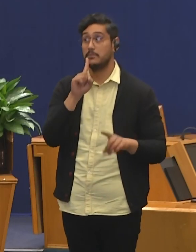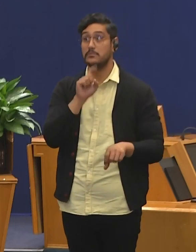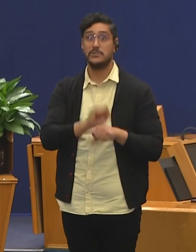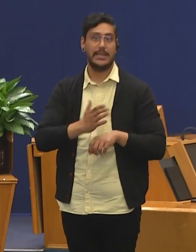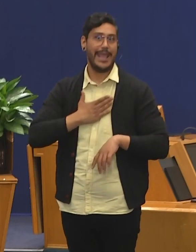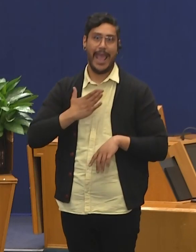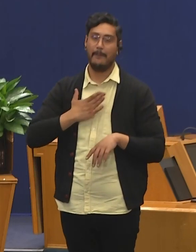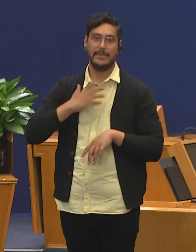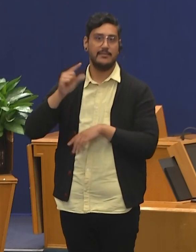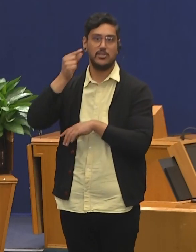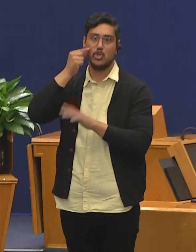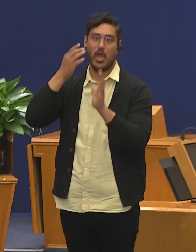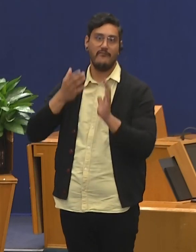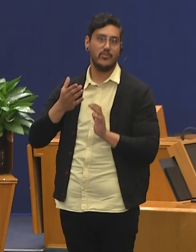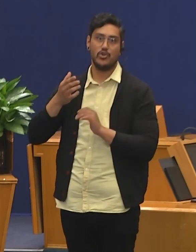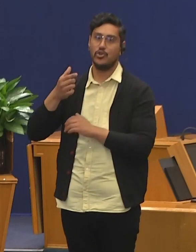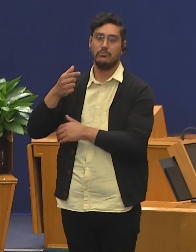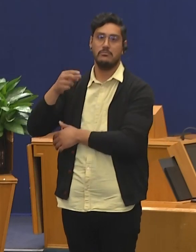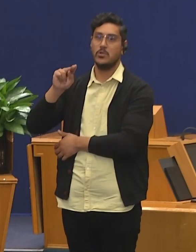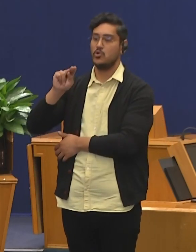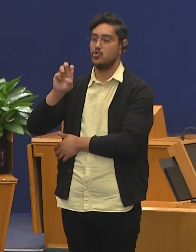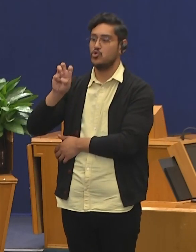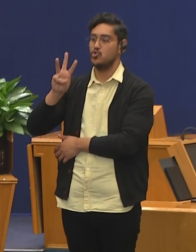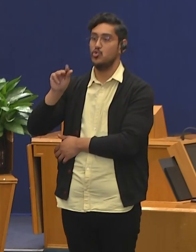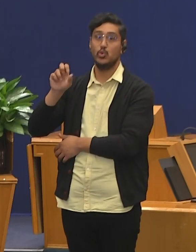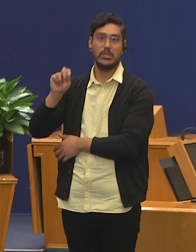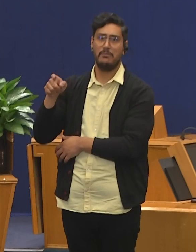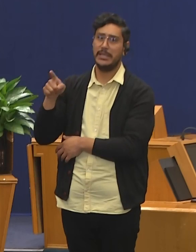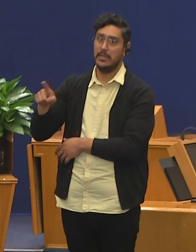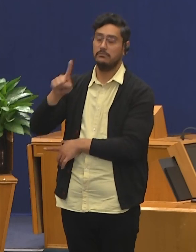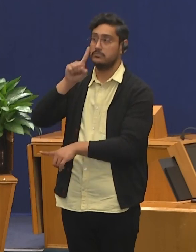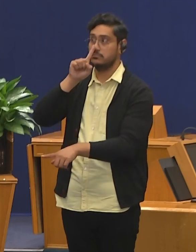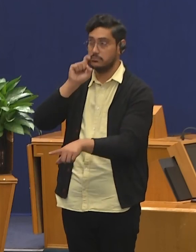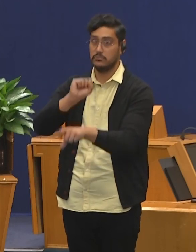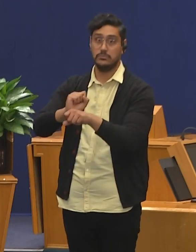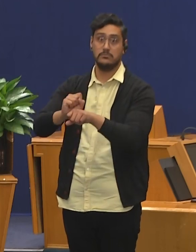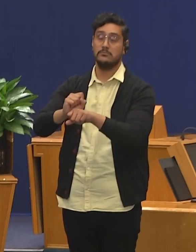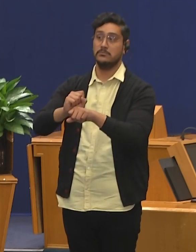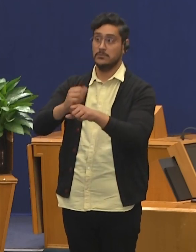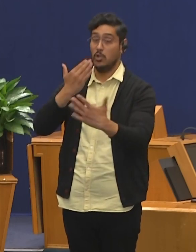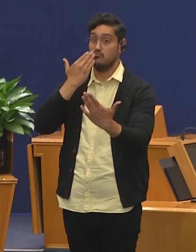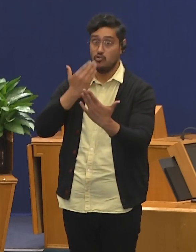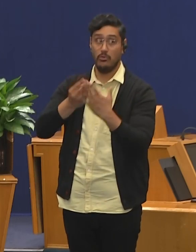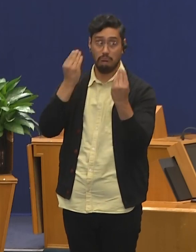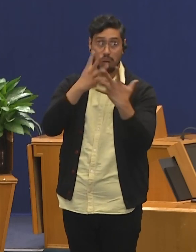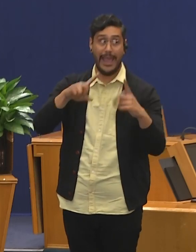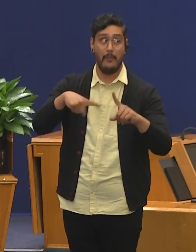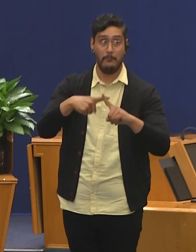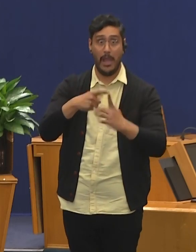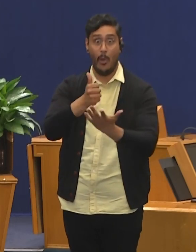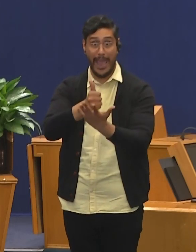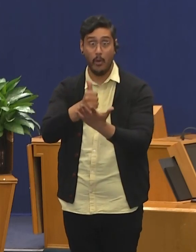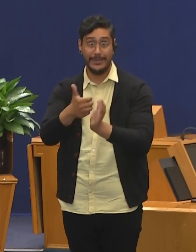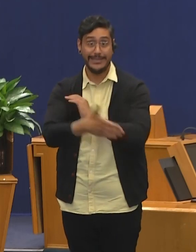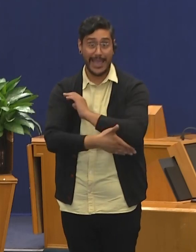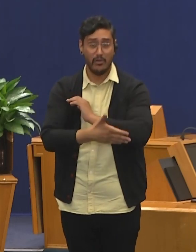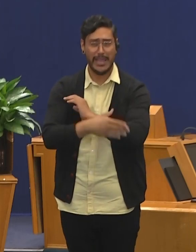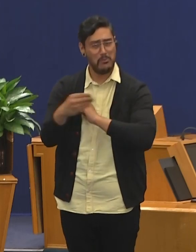MORE. I'M VERY HAPPY THAT THE GOVERNOR, GAVIN NEWSOME, HAS BEEN VERY, VERY FORTHRIGHT ABOUT